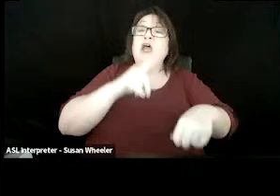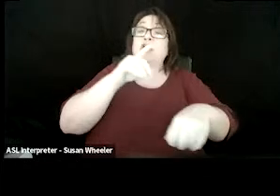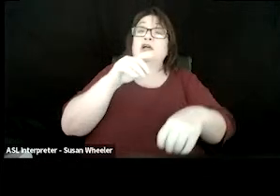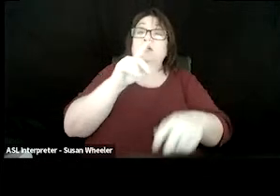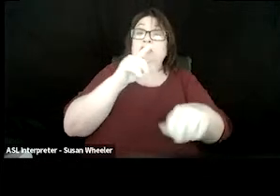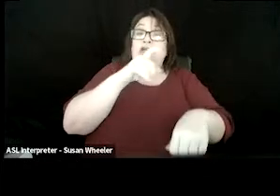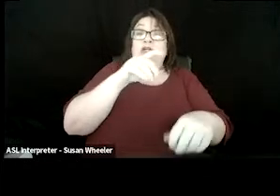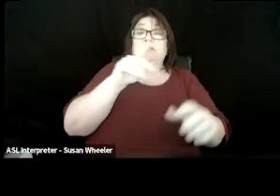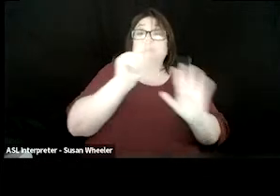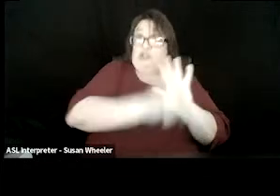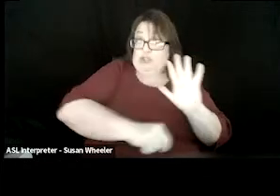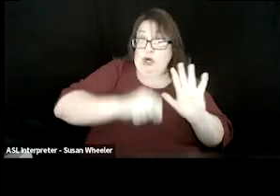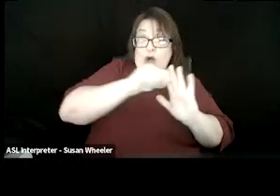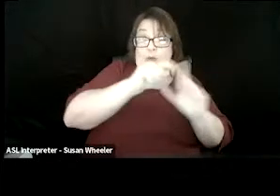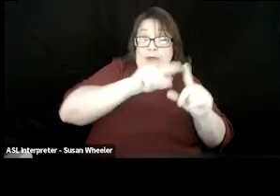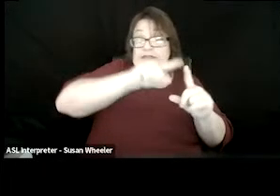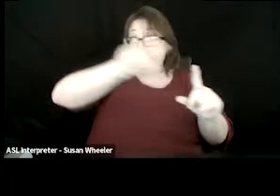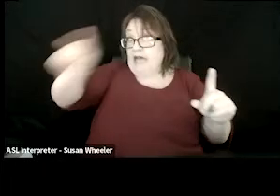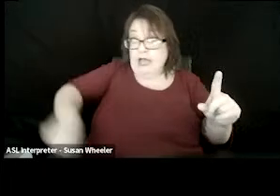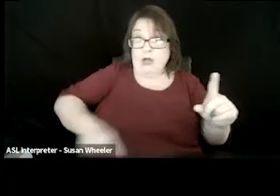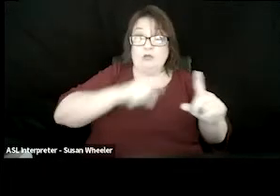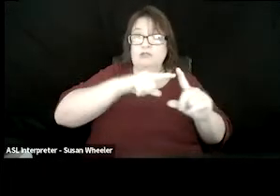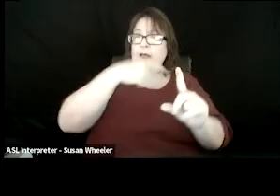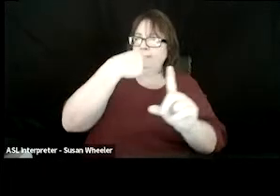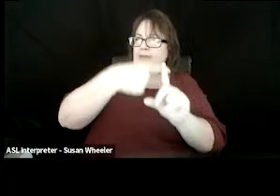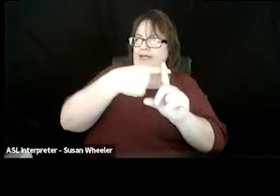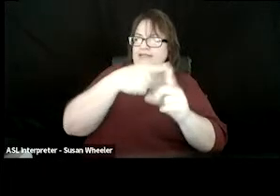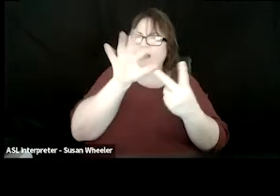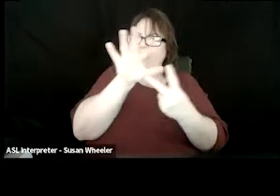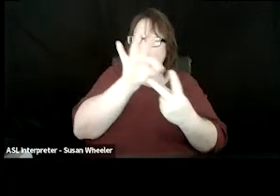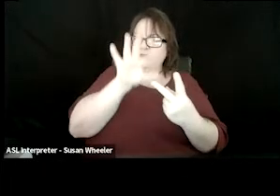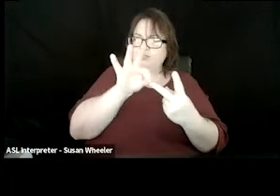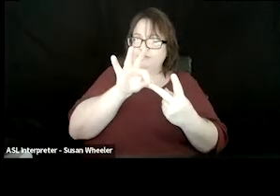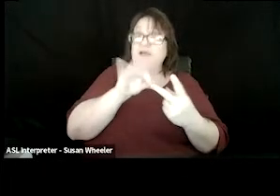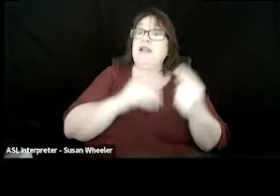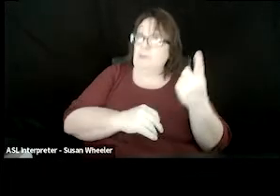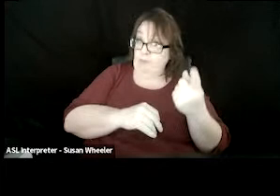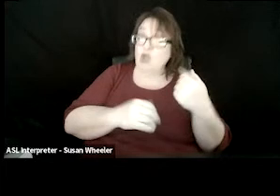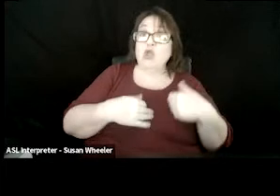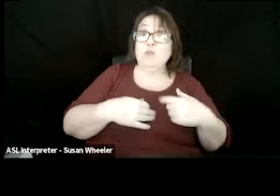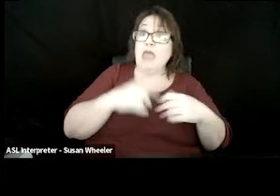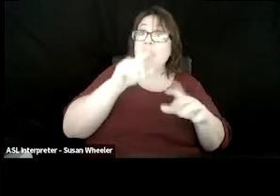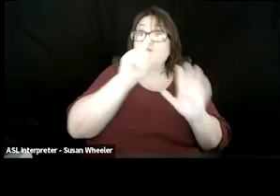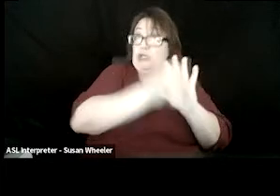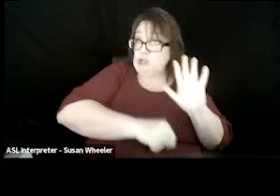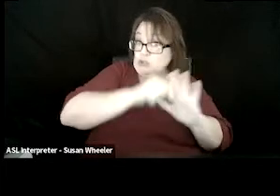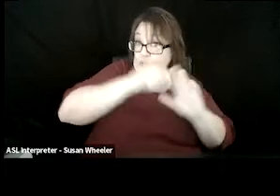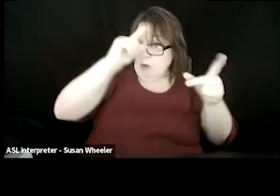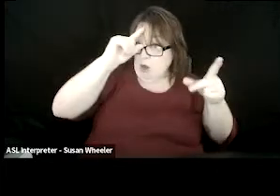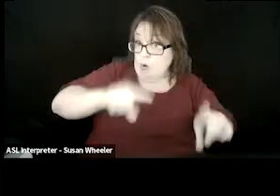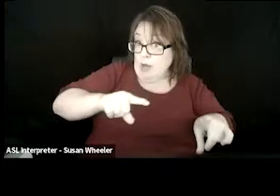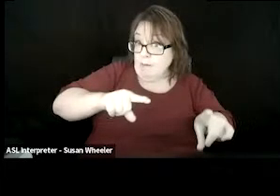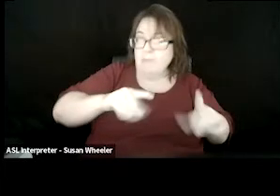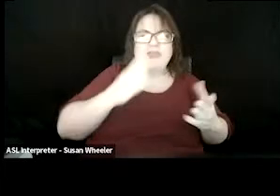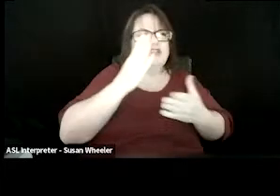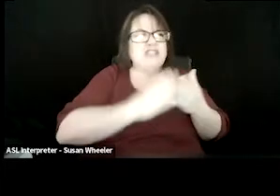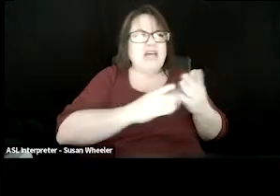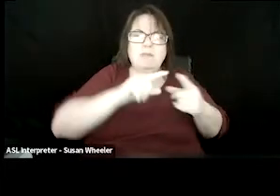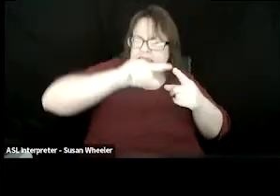essentially, you may have a term agreement but there are certain cycles inside that term